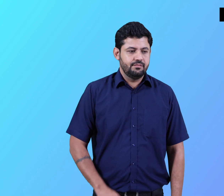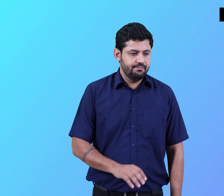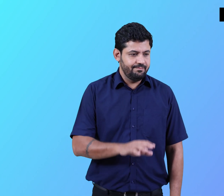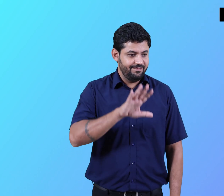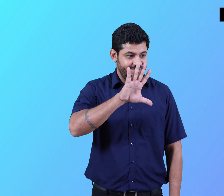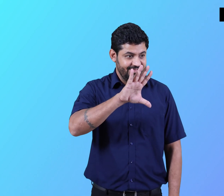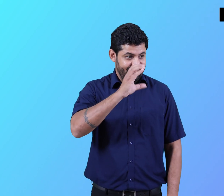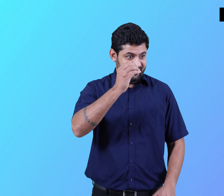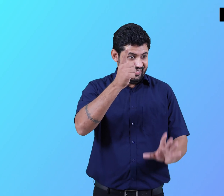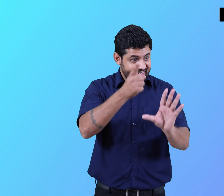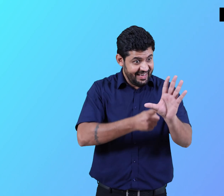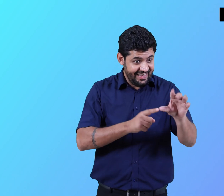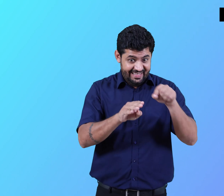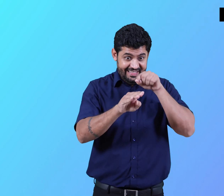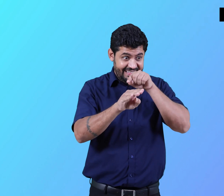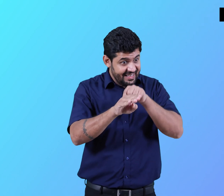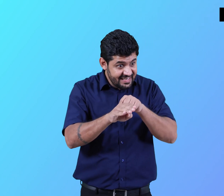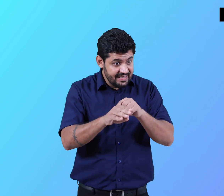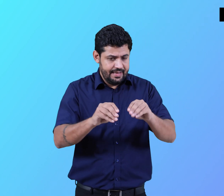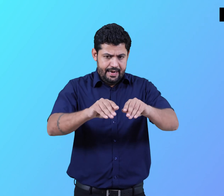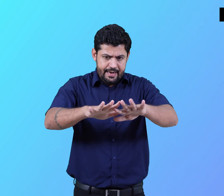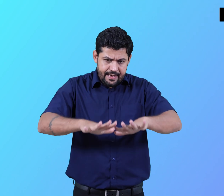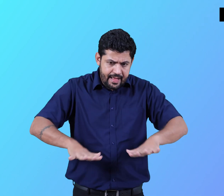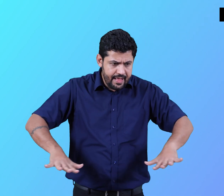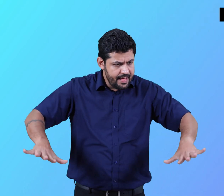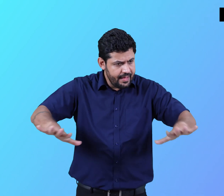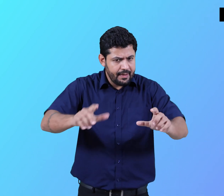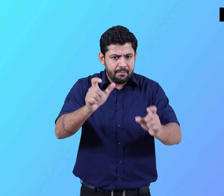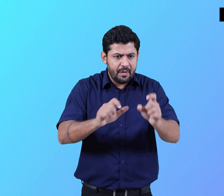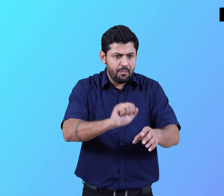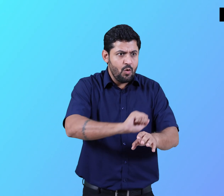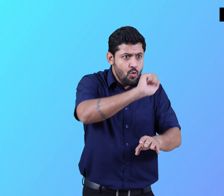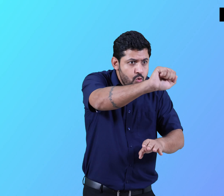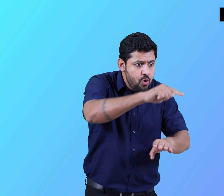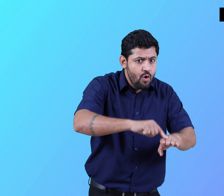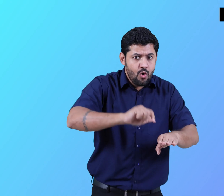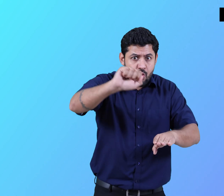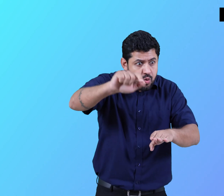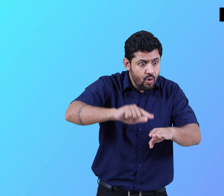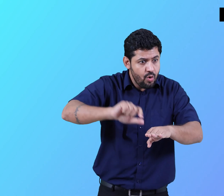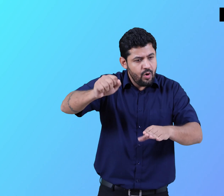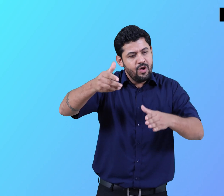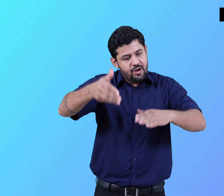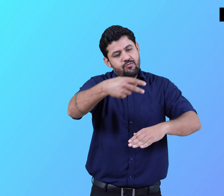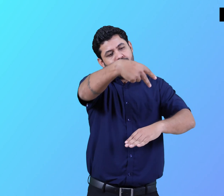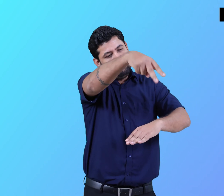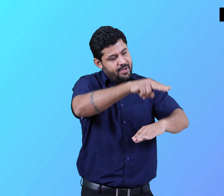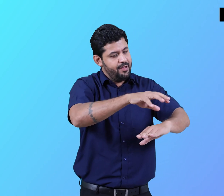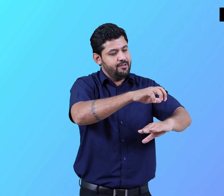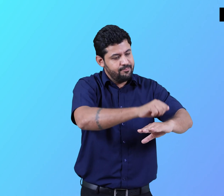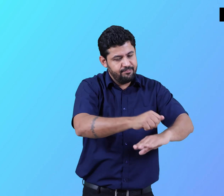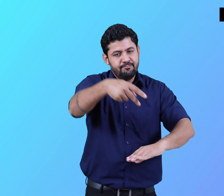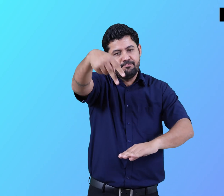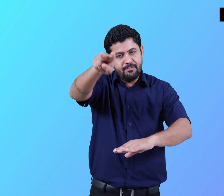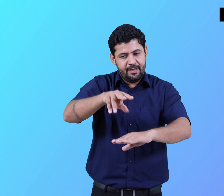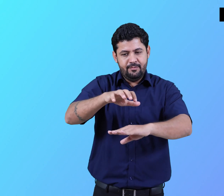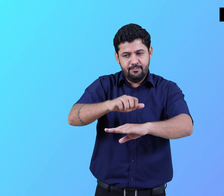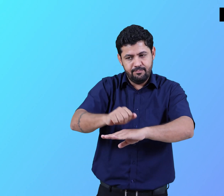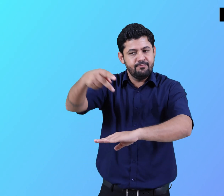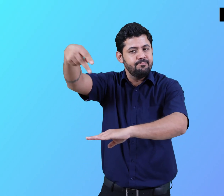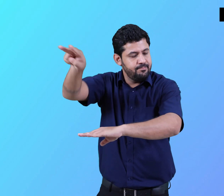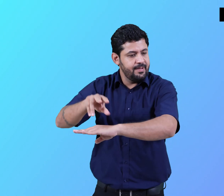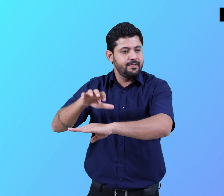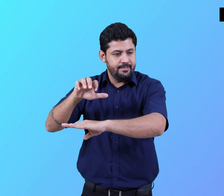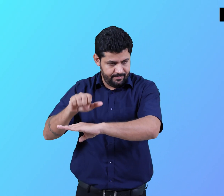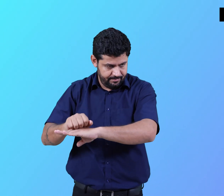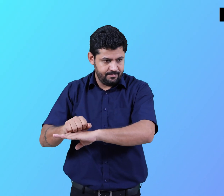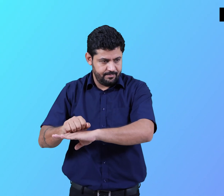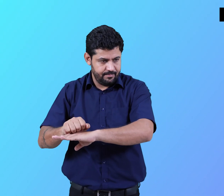In the year of Jubilee, you will go back to your own property.